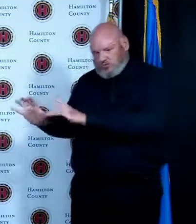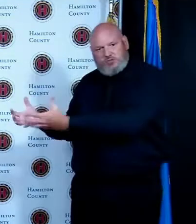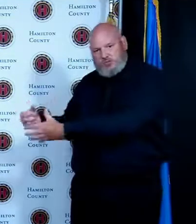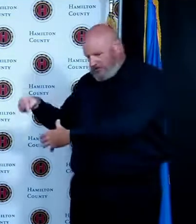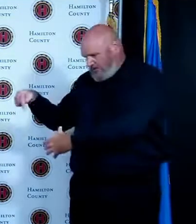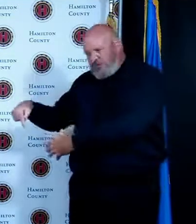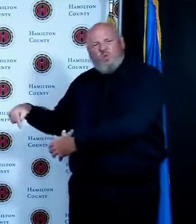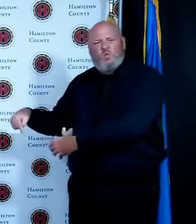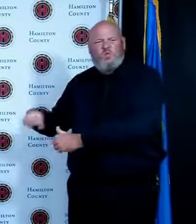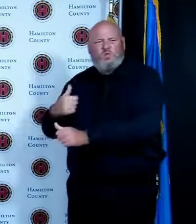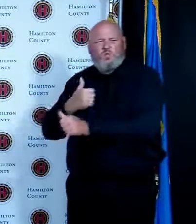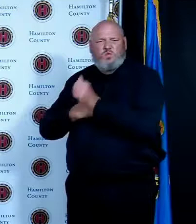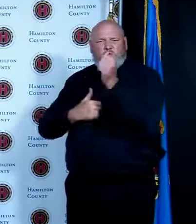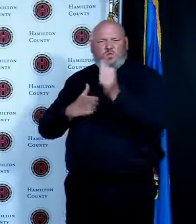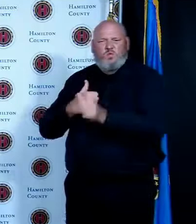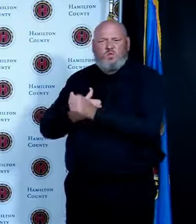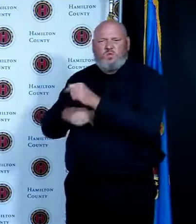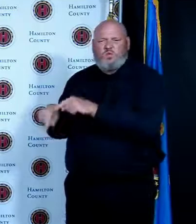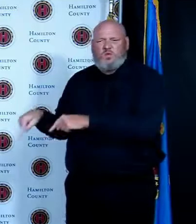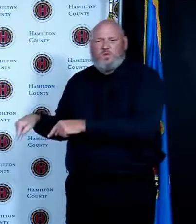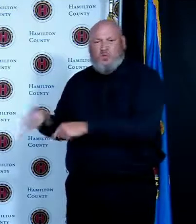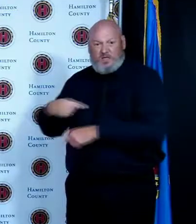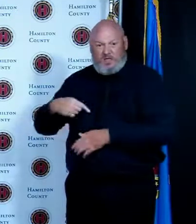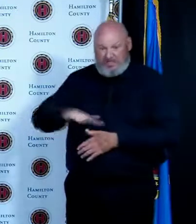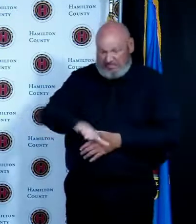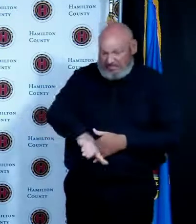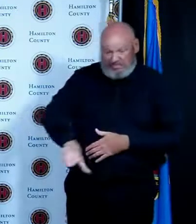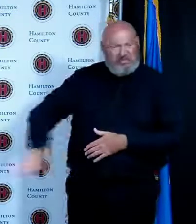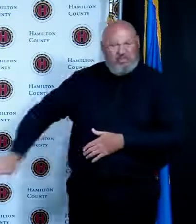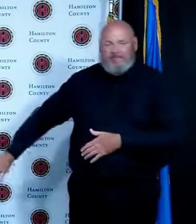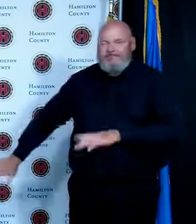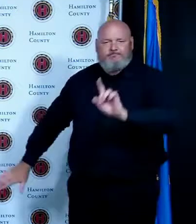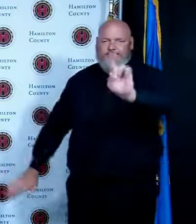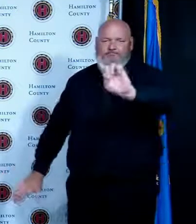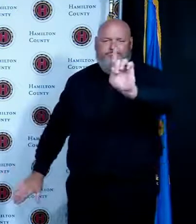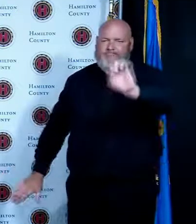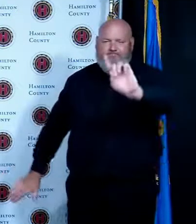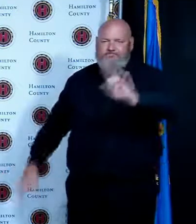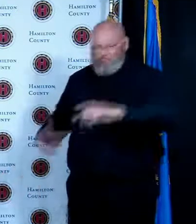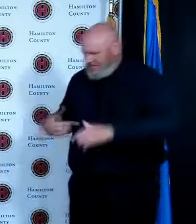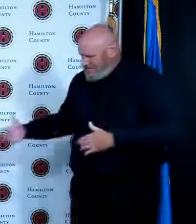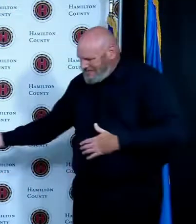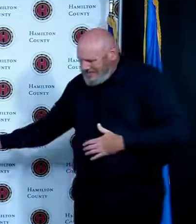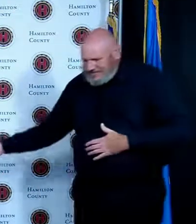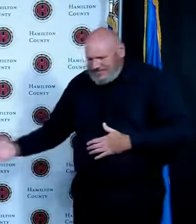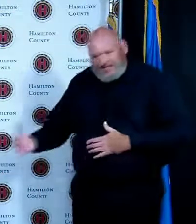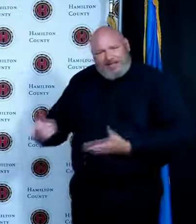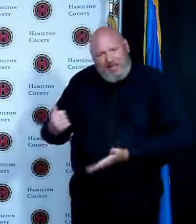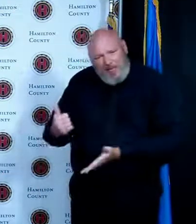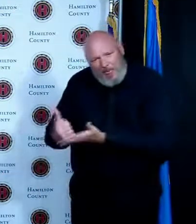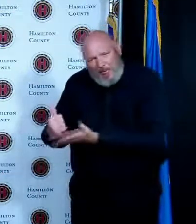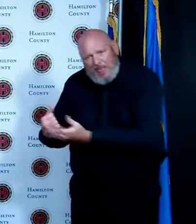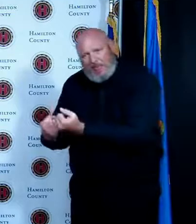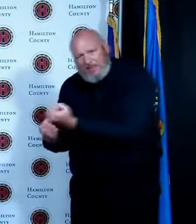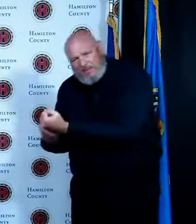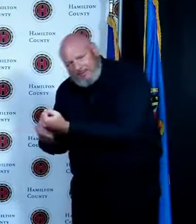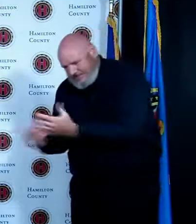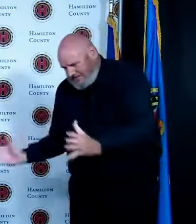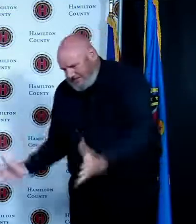community I've been talking to some of the treatment specialists and the providers and we need to get a handle on this uh